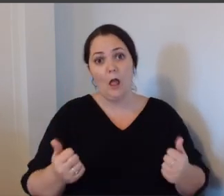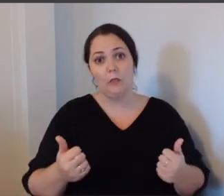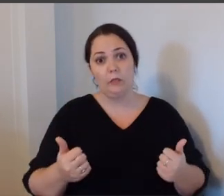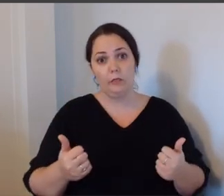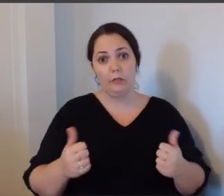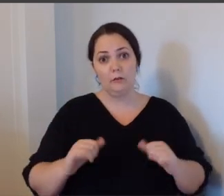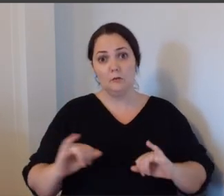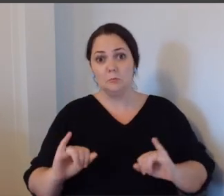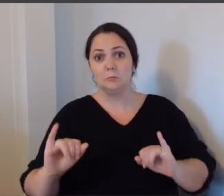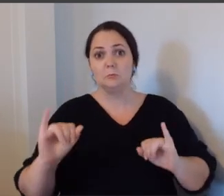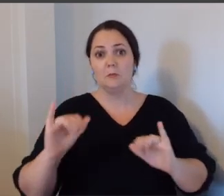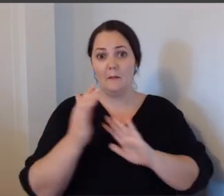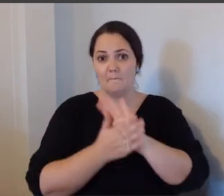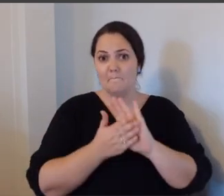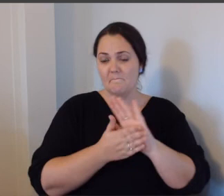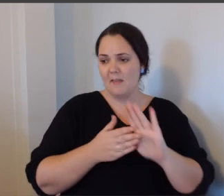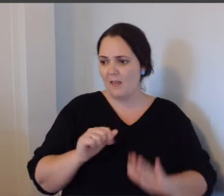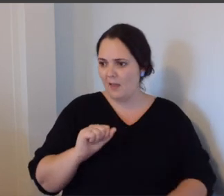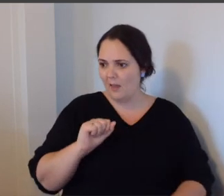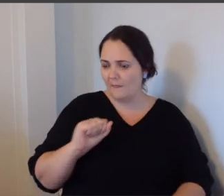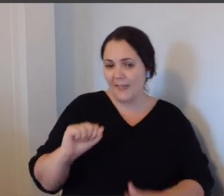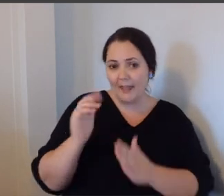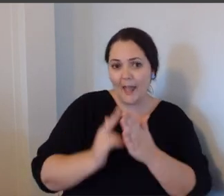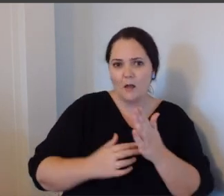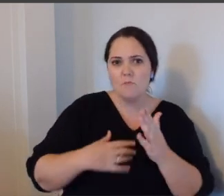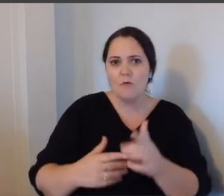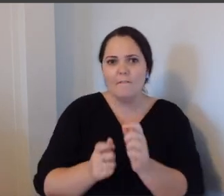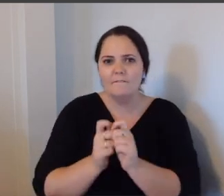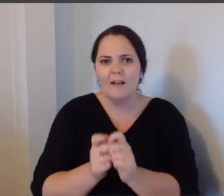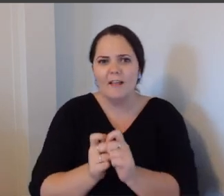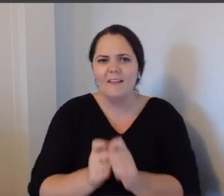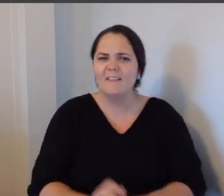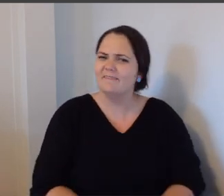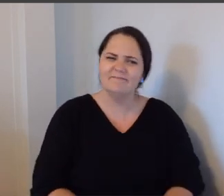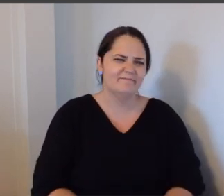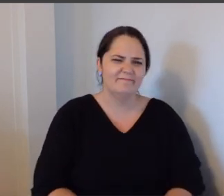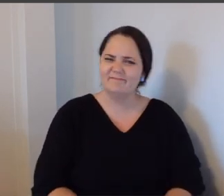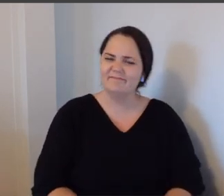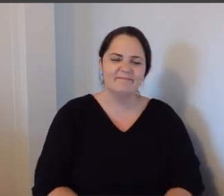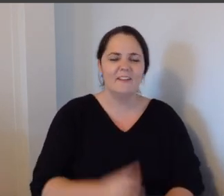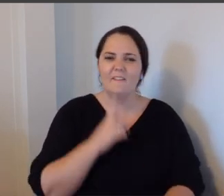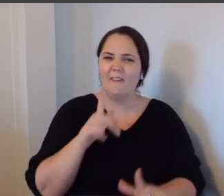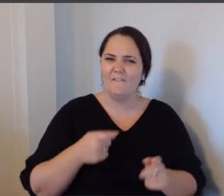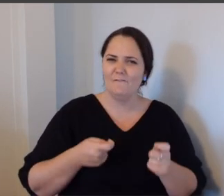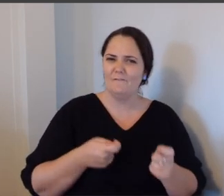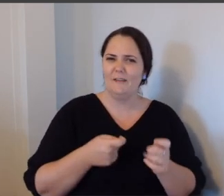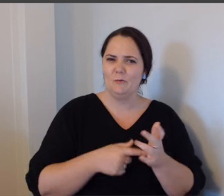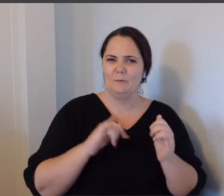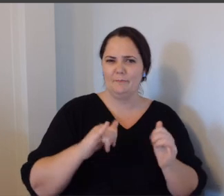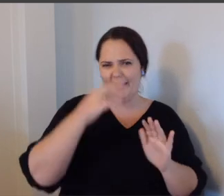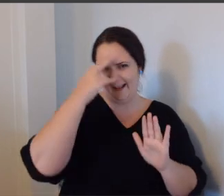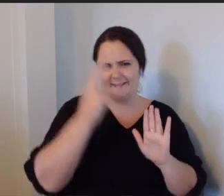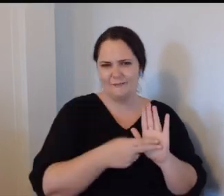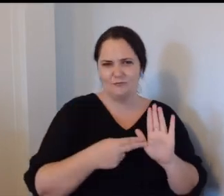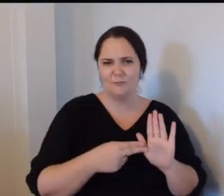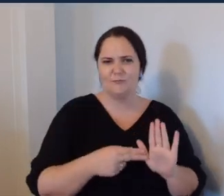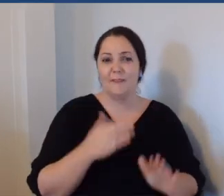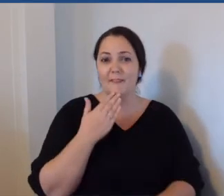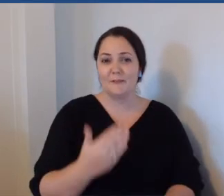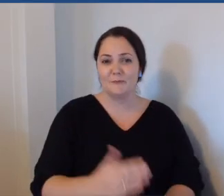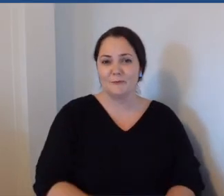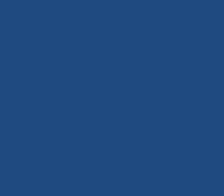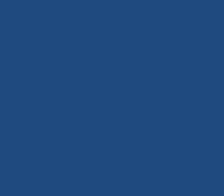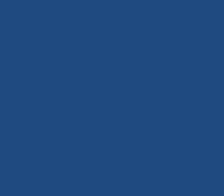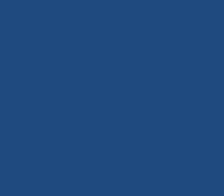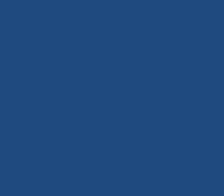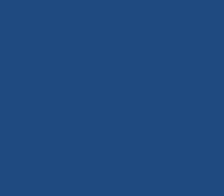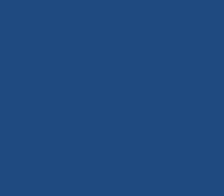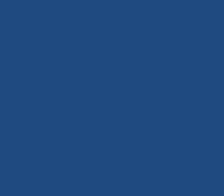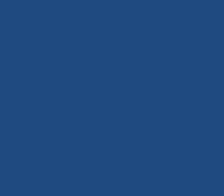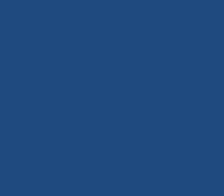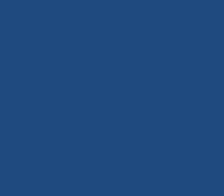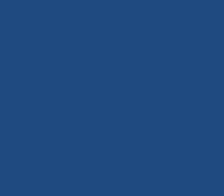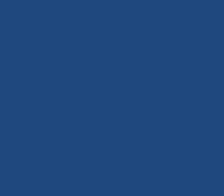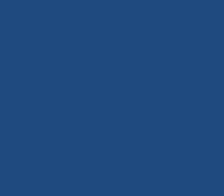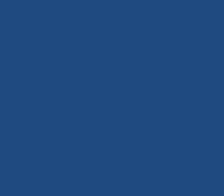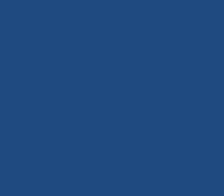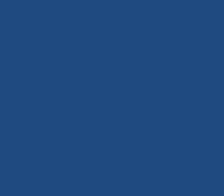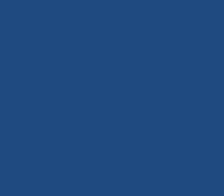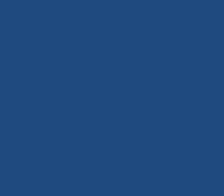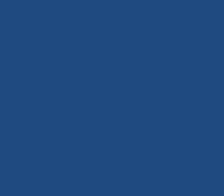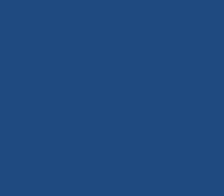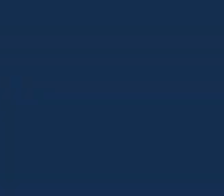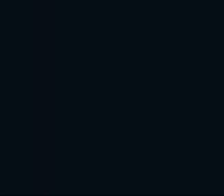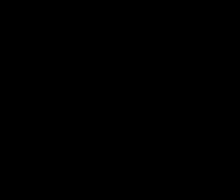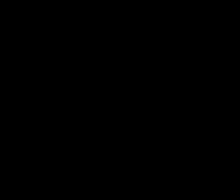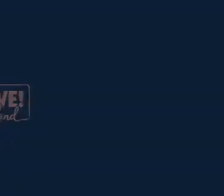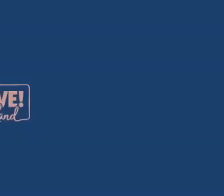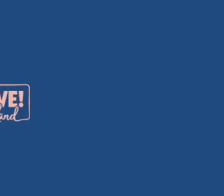is feeding a centuries-old toxic and potentially noxious stereotype. Thank you, I’ll finish there.